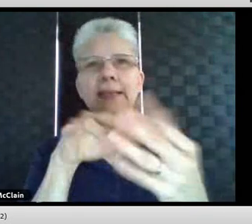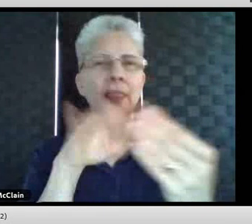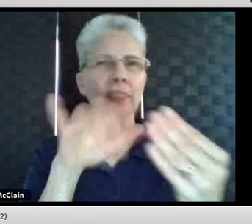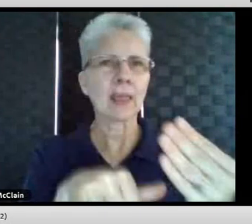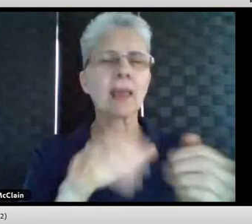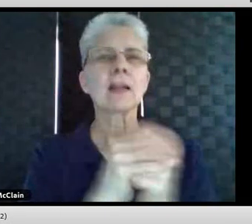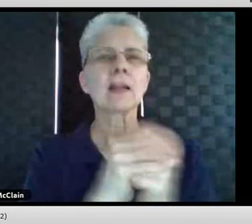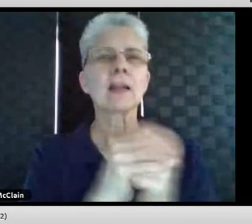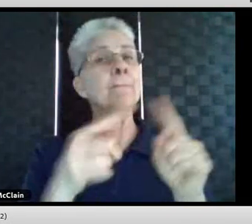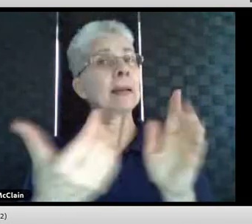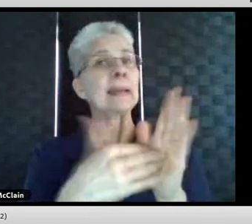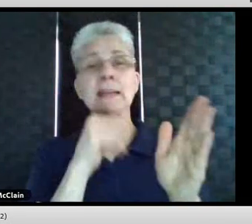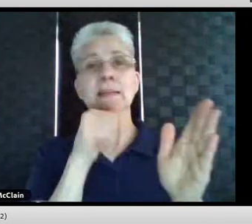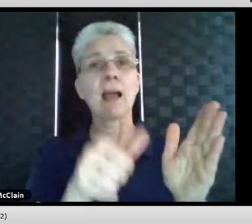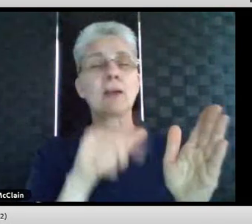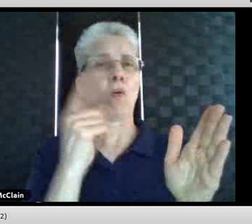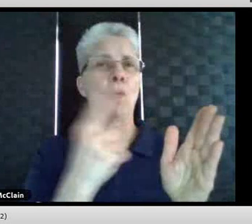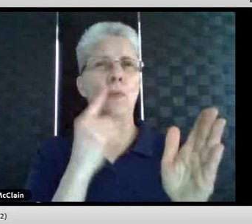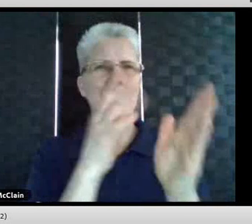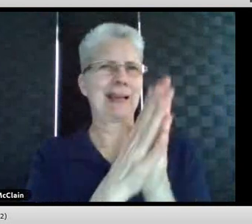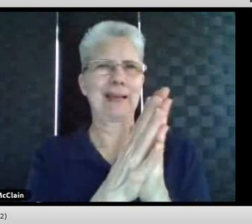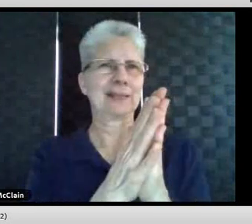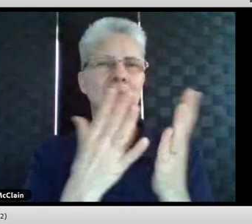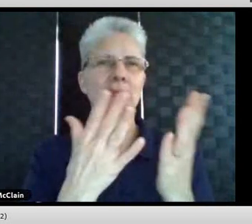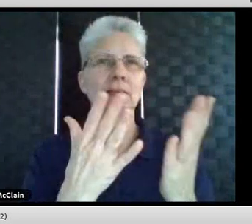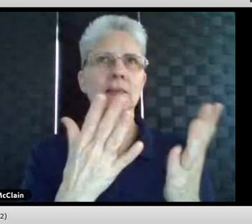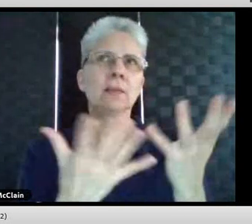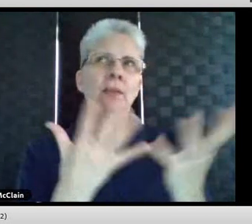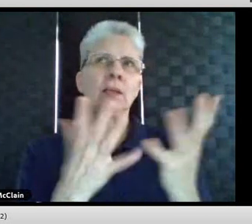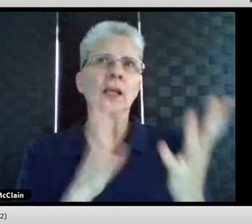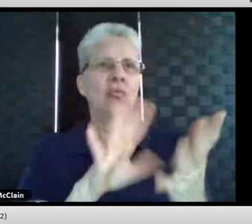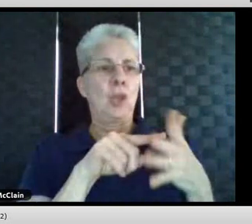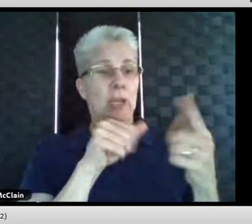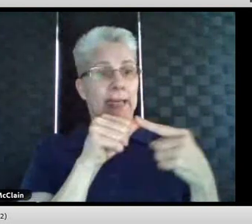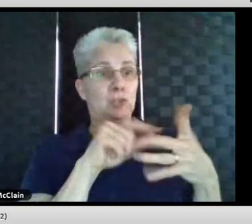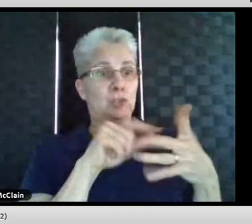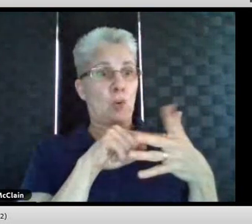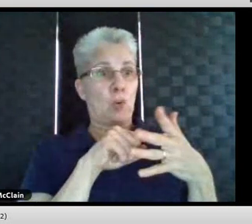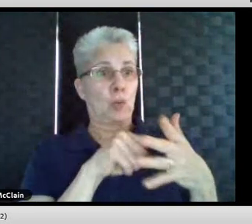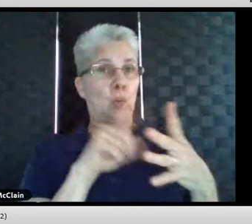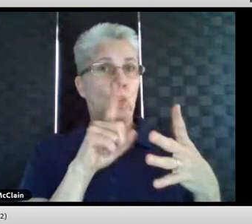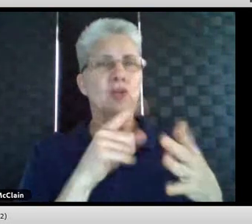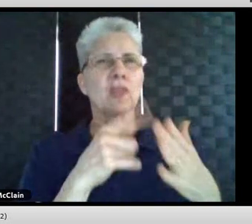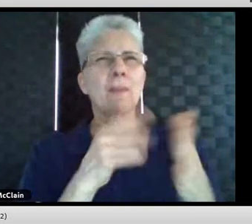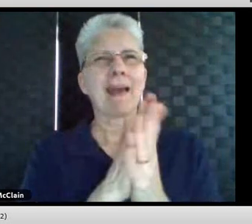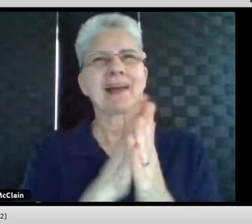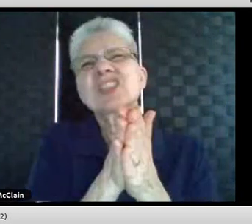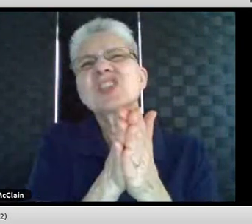but again, they don't always ask their initial question, or they might ask more general questions like,